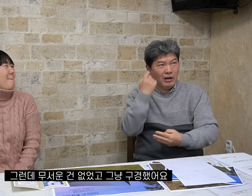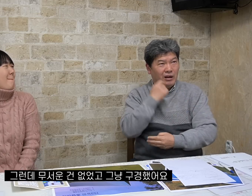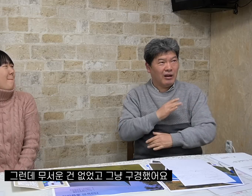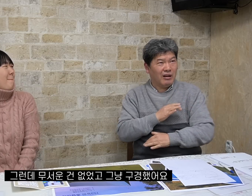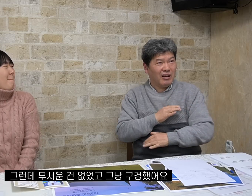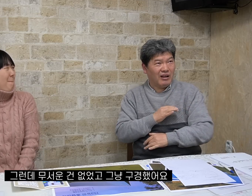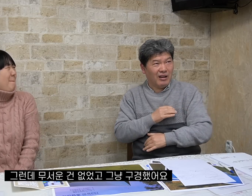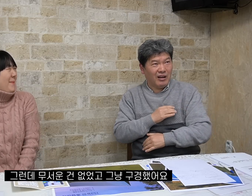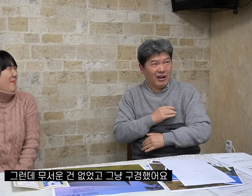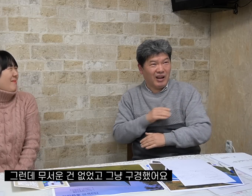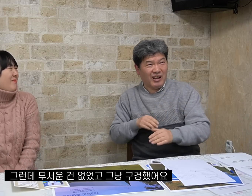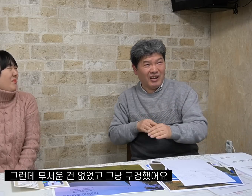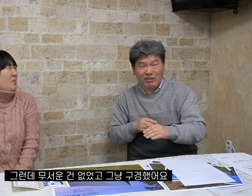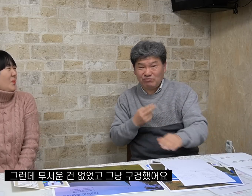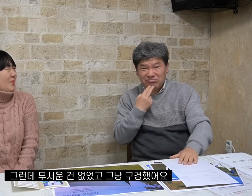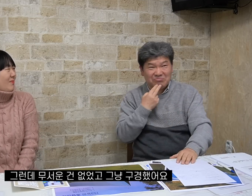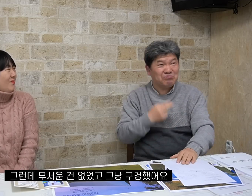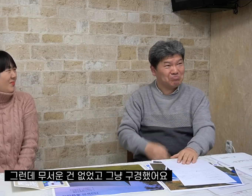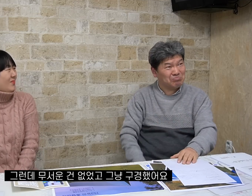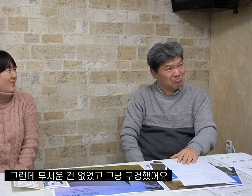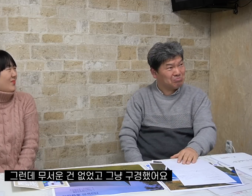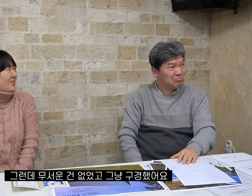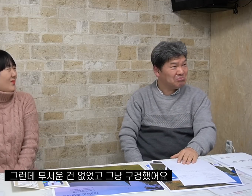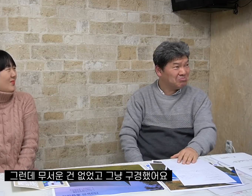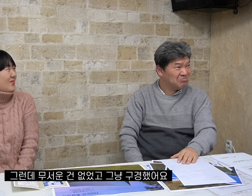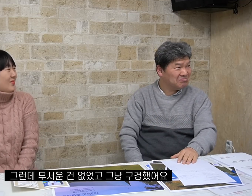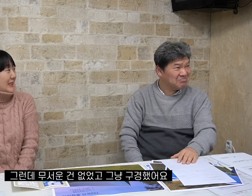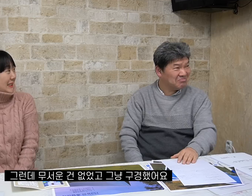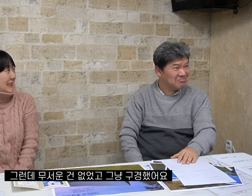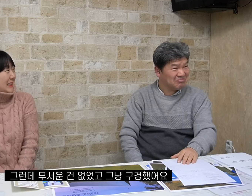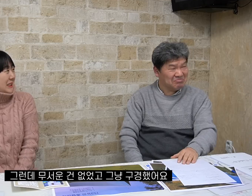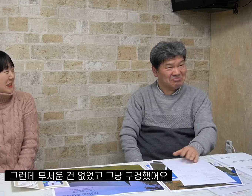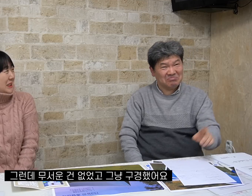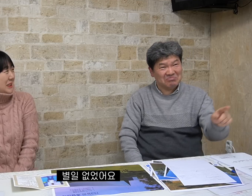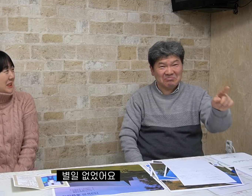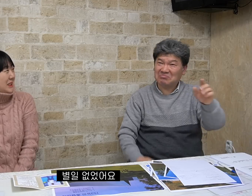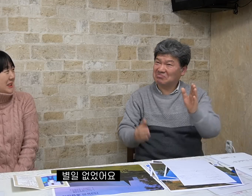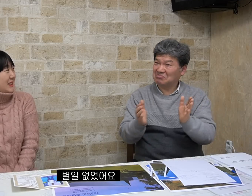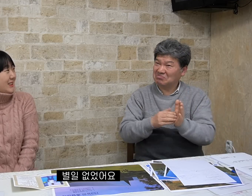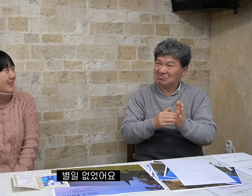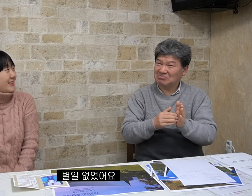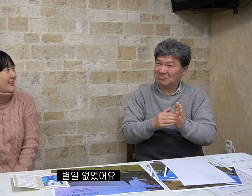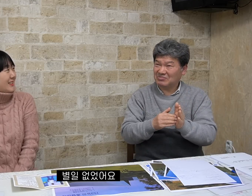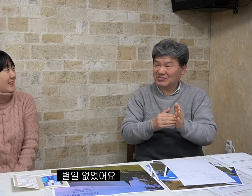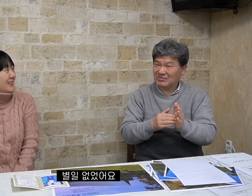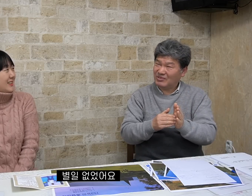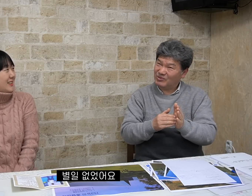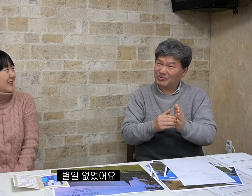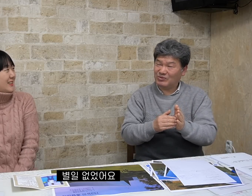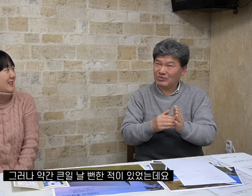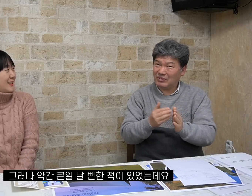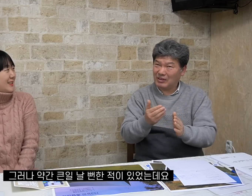But there was nothing scary, I just watched. There was nothing special.